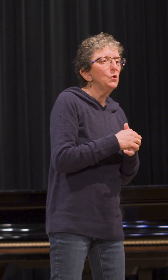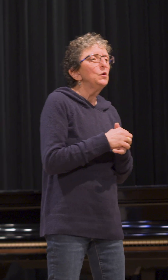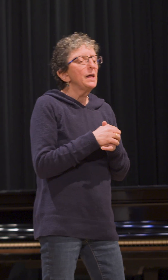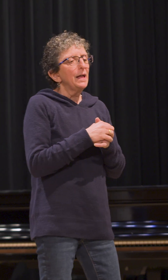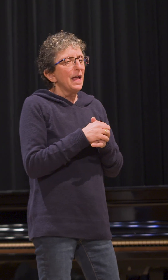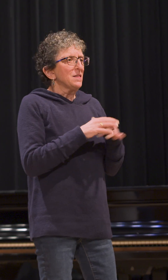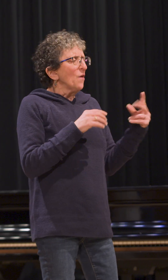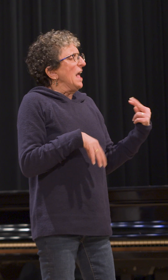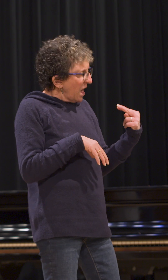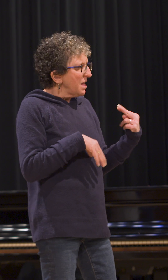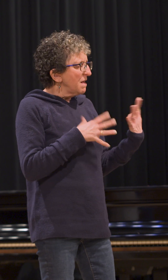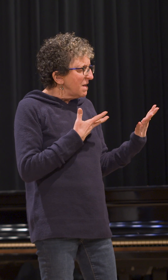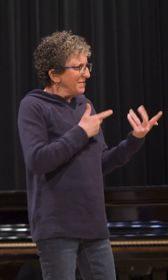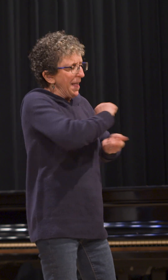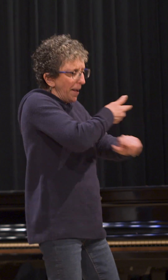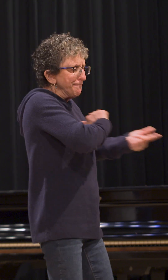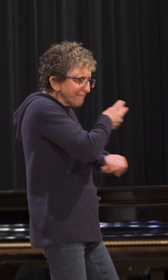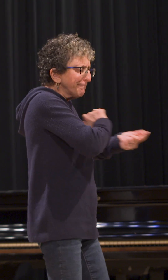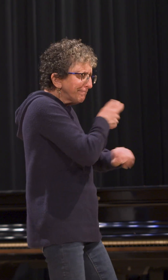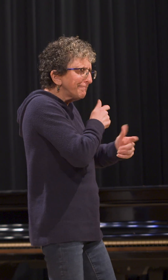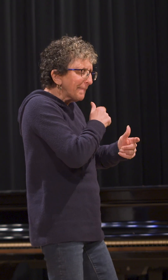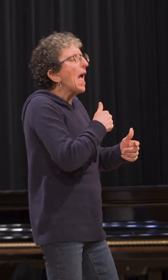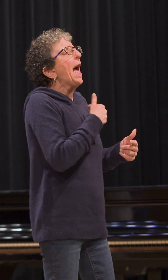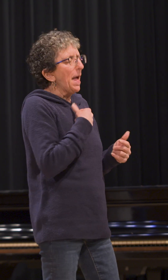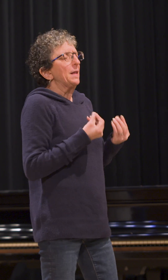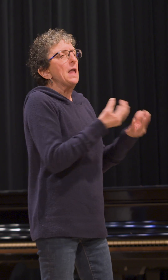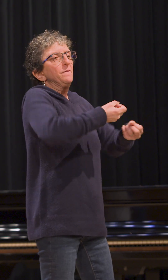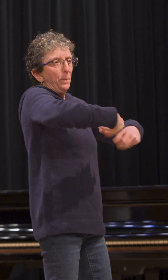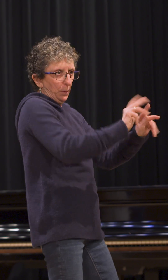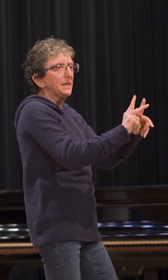my sister is nine years older than I am. So we kept messaging back and forth,